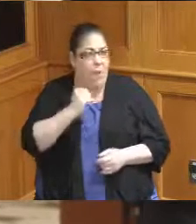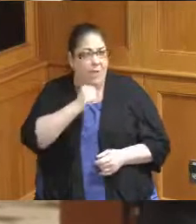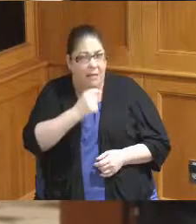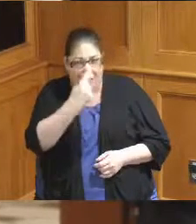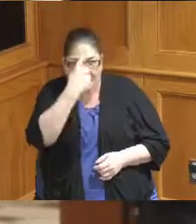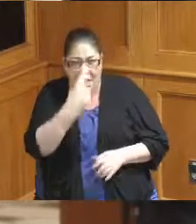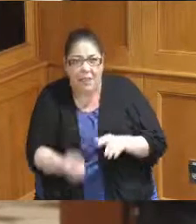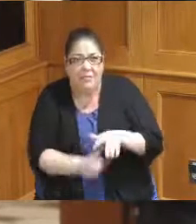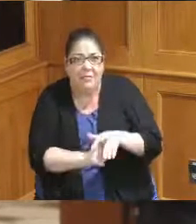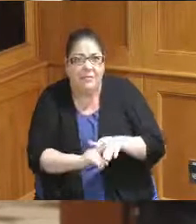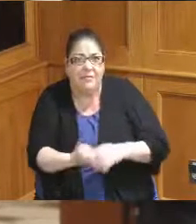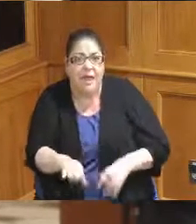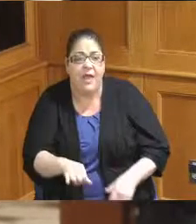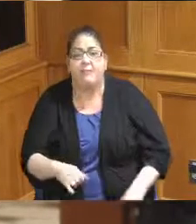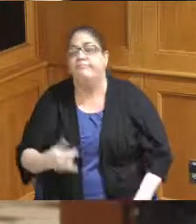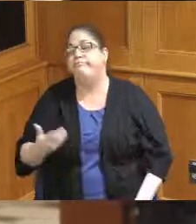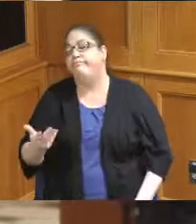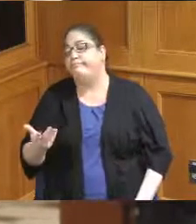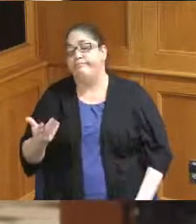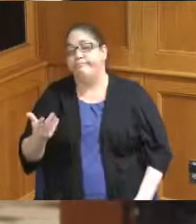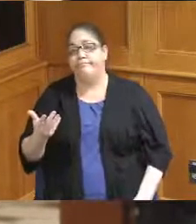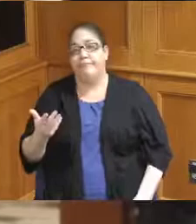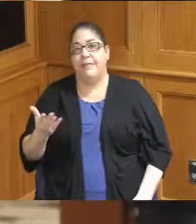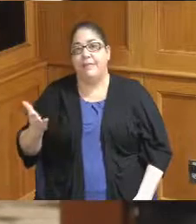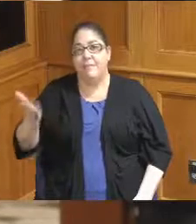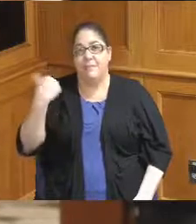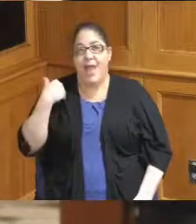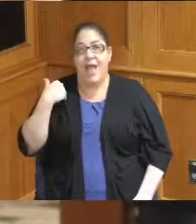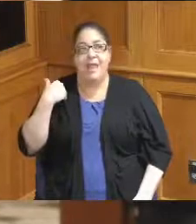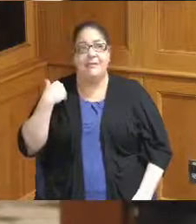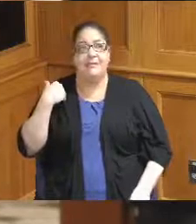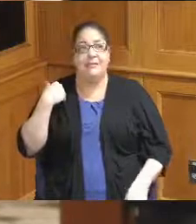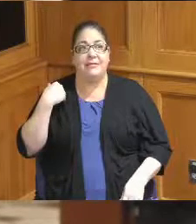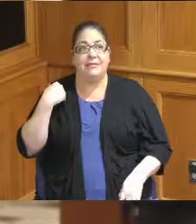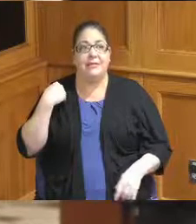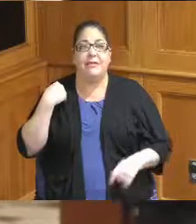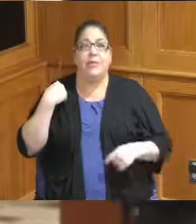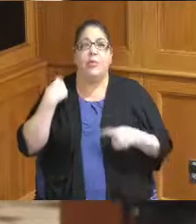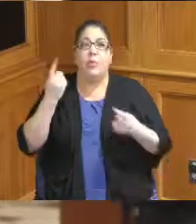in in the past when we've had these outages it's automatically rotted we had made contact with the